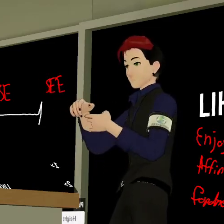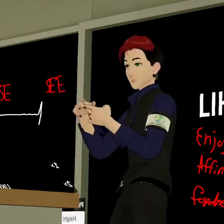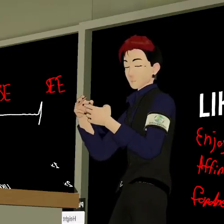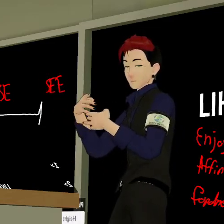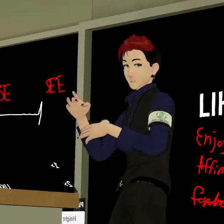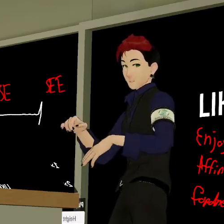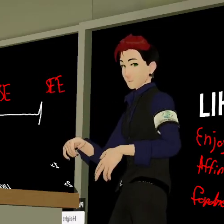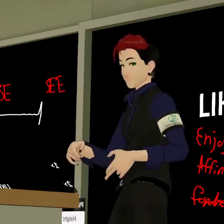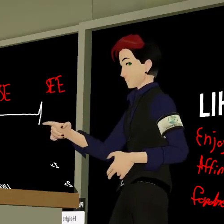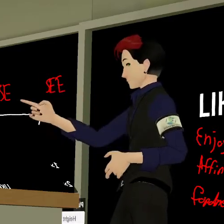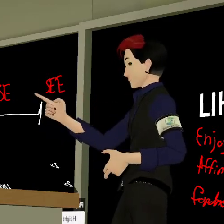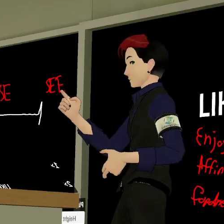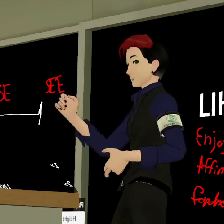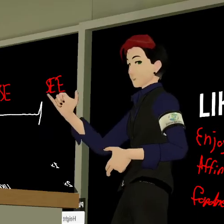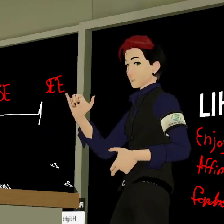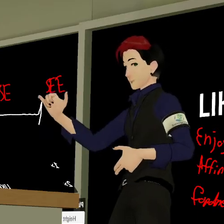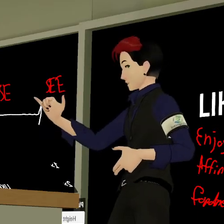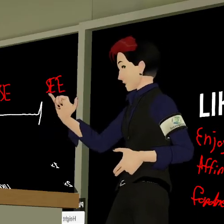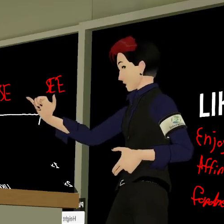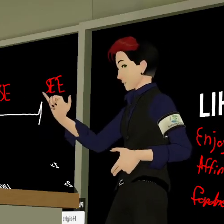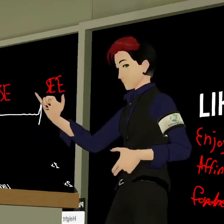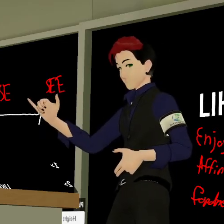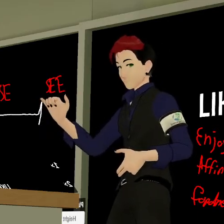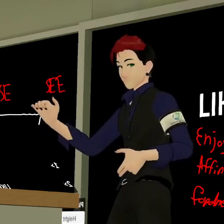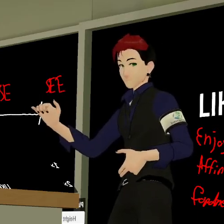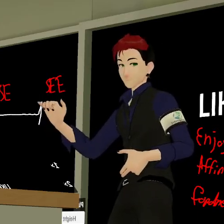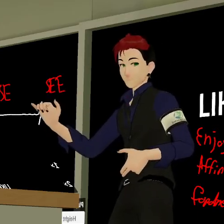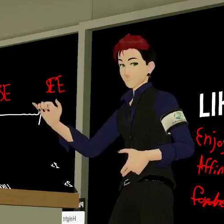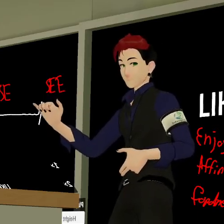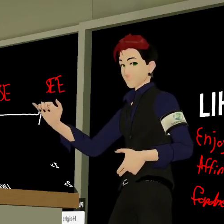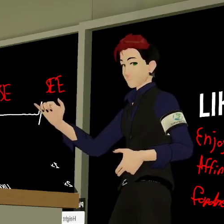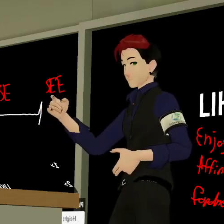phasmaphobia so we are alike